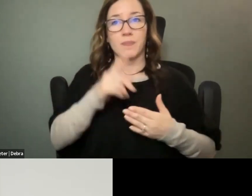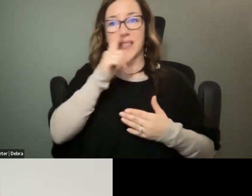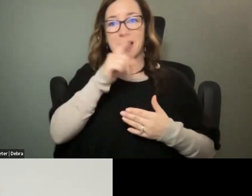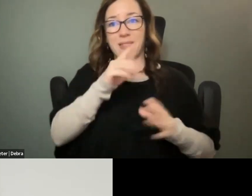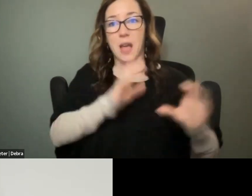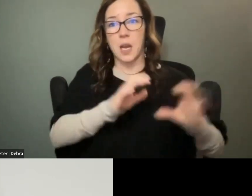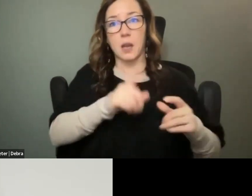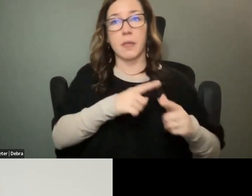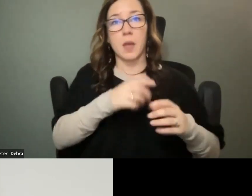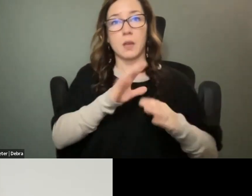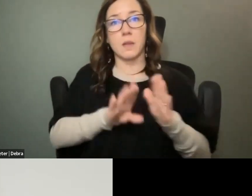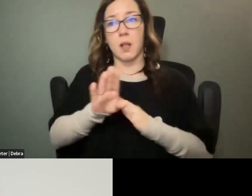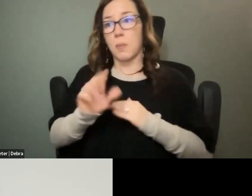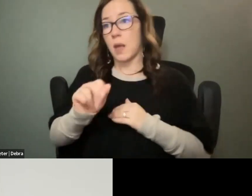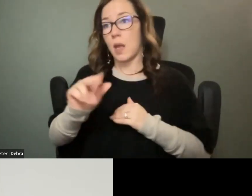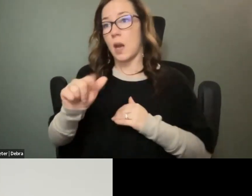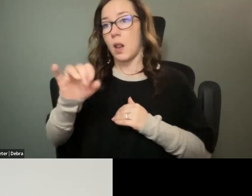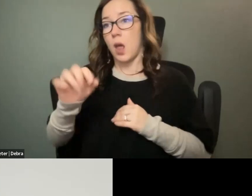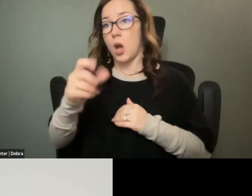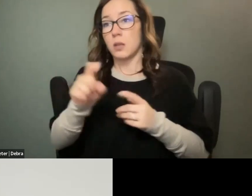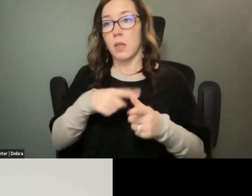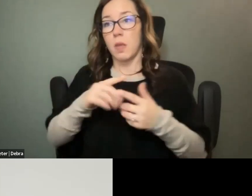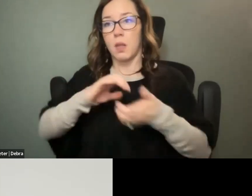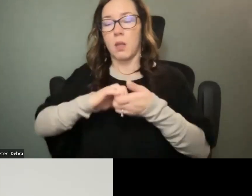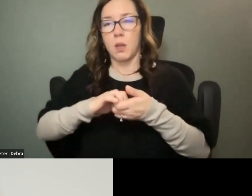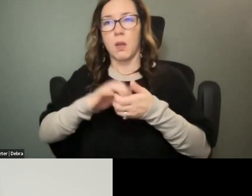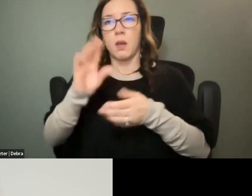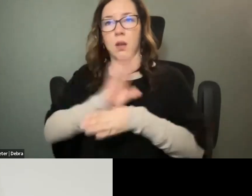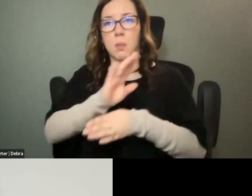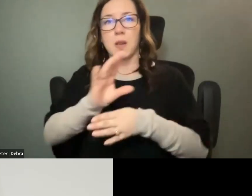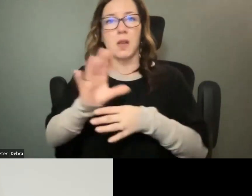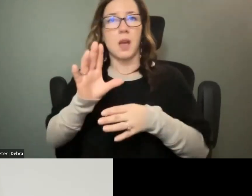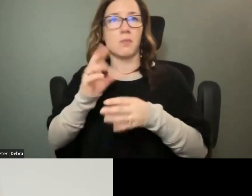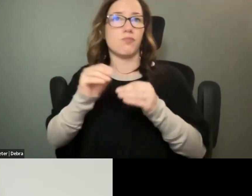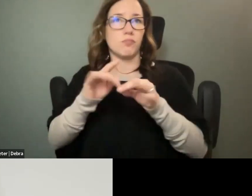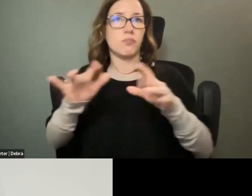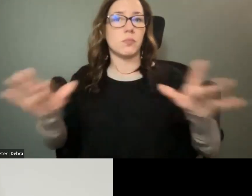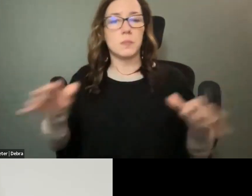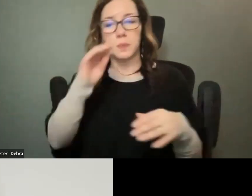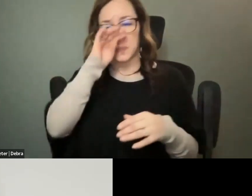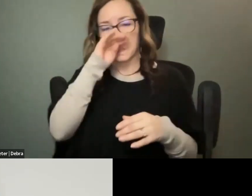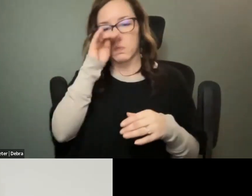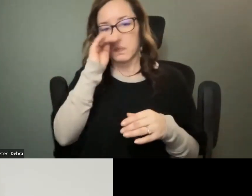analogs and then hopefully we can work with companies to commercialize these